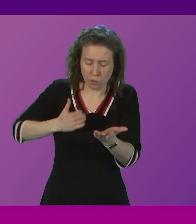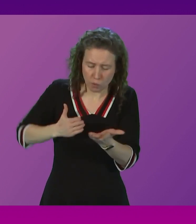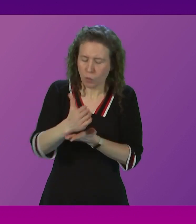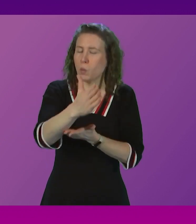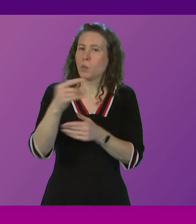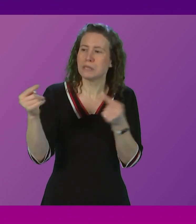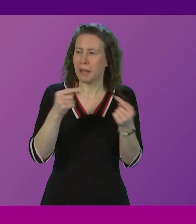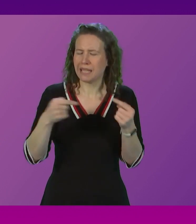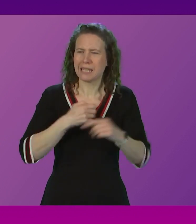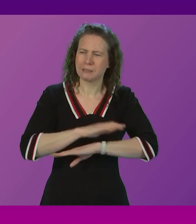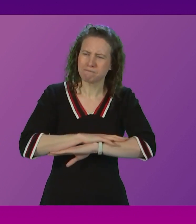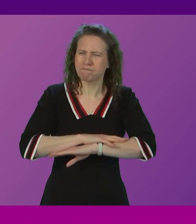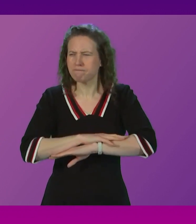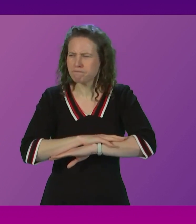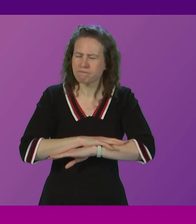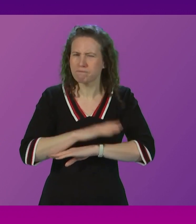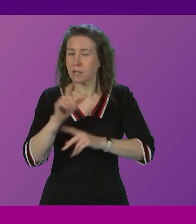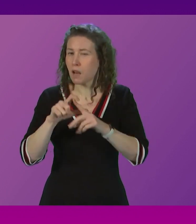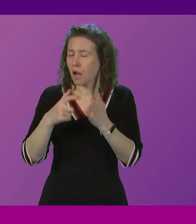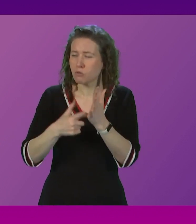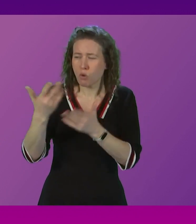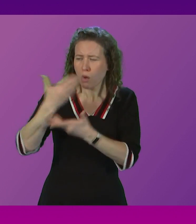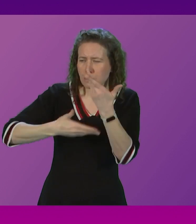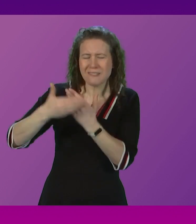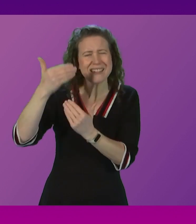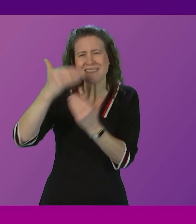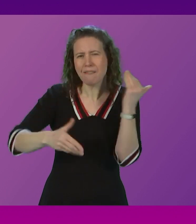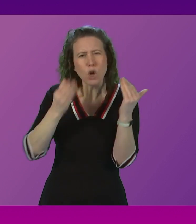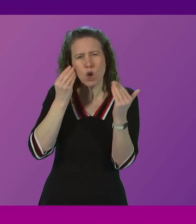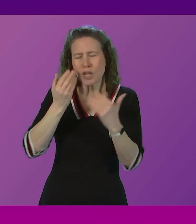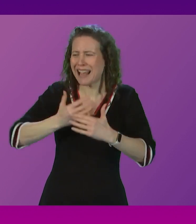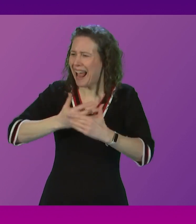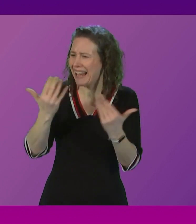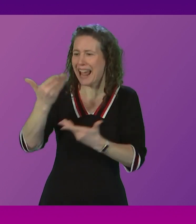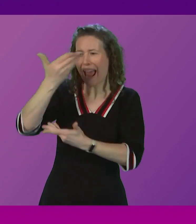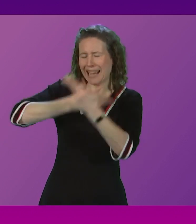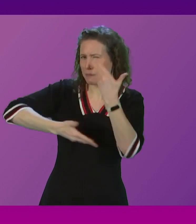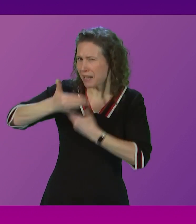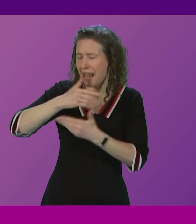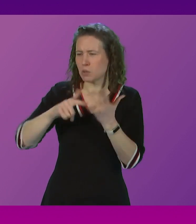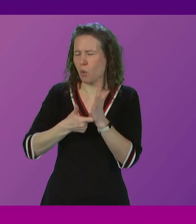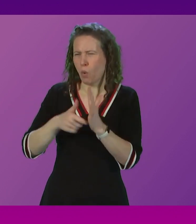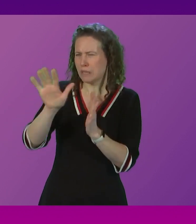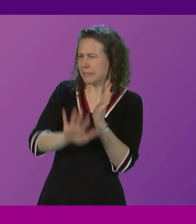have heard from Douglas Ross at any time any explanation or any sense of what form of bill